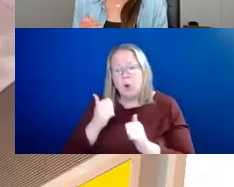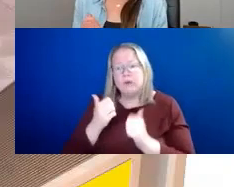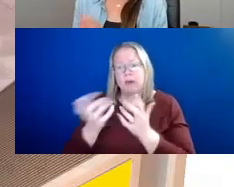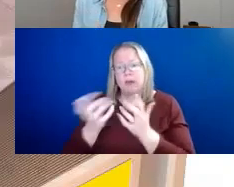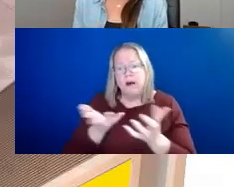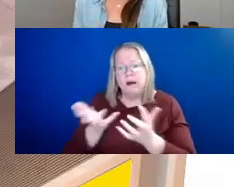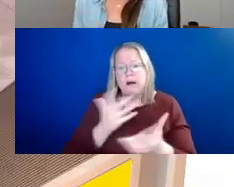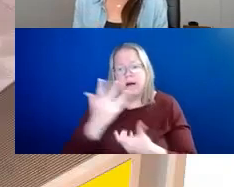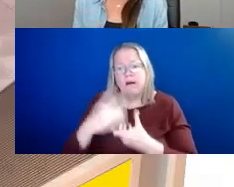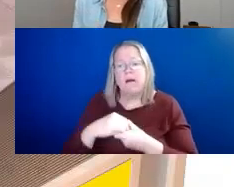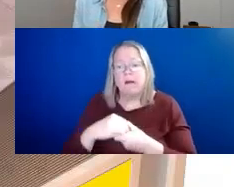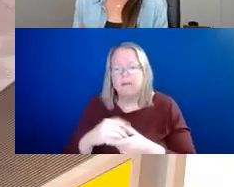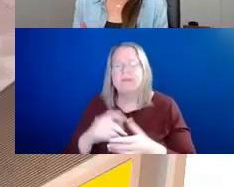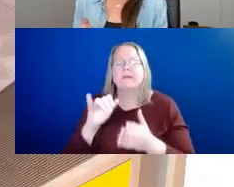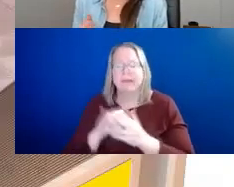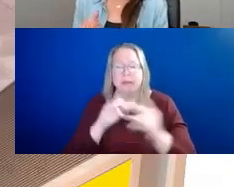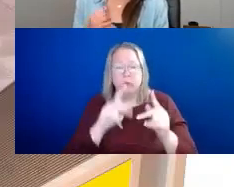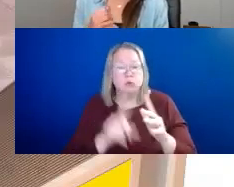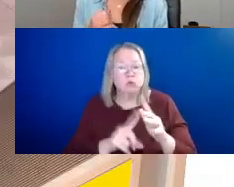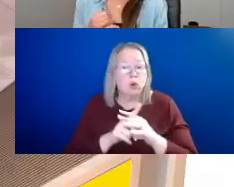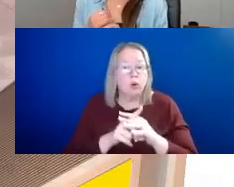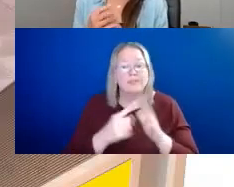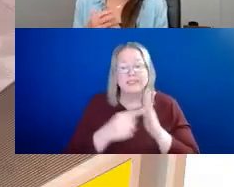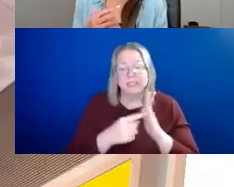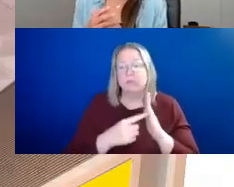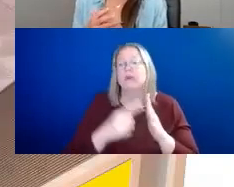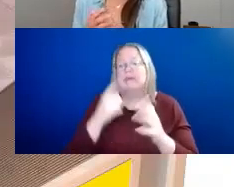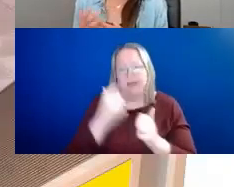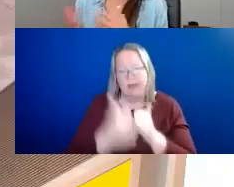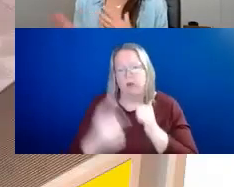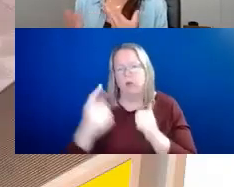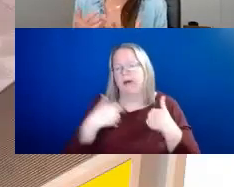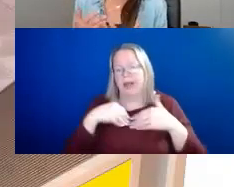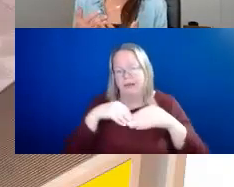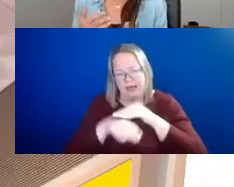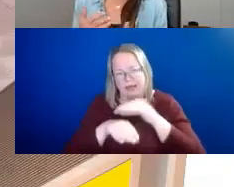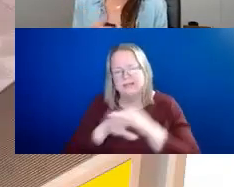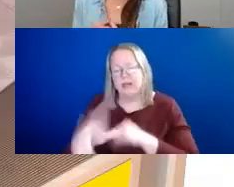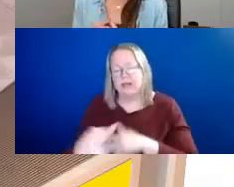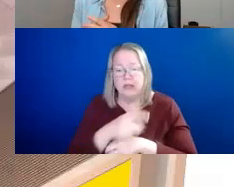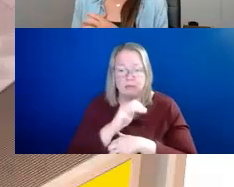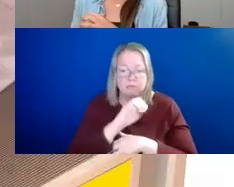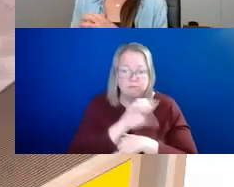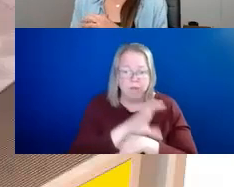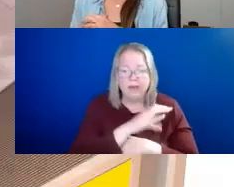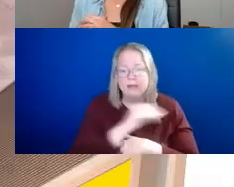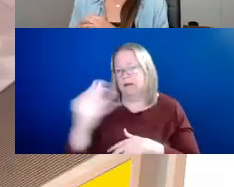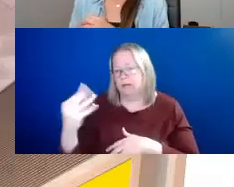12:55:12 . The first one we showed an example of everyone having access to the microphone and camera 12:55:15 , is going to be